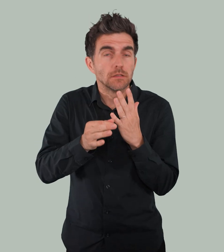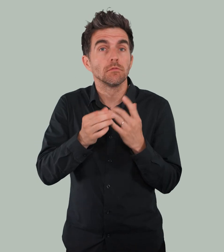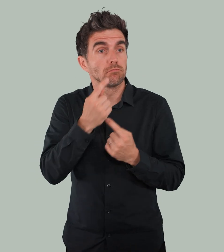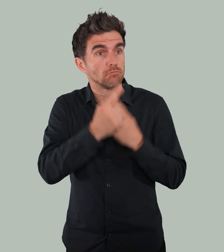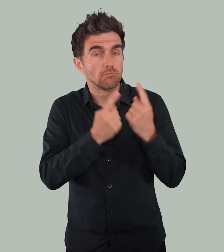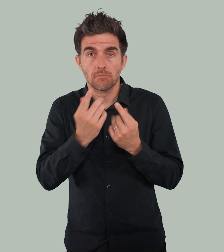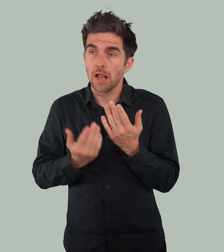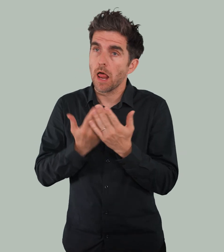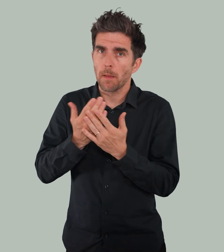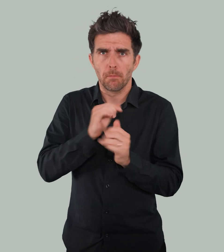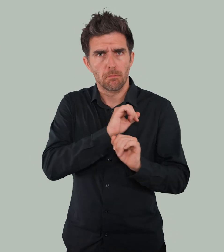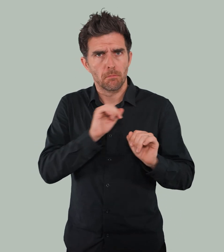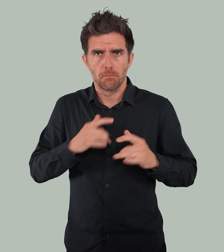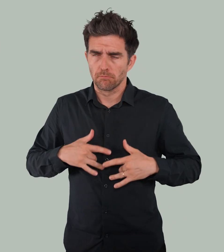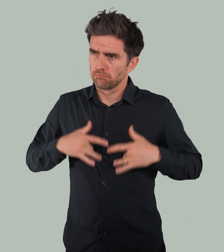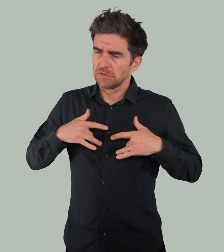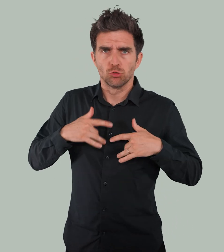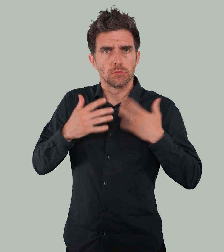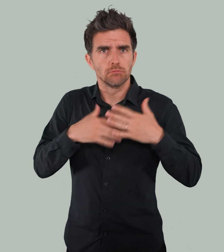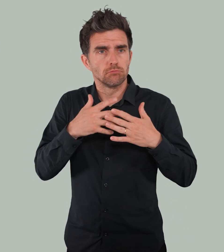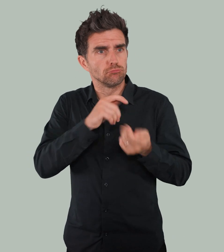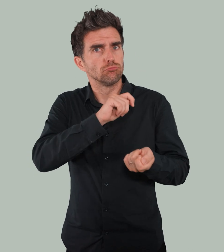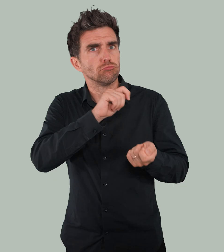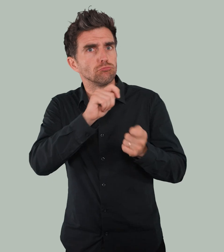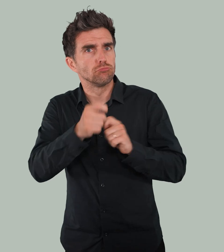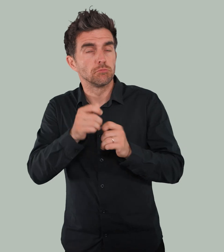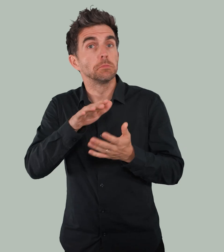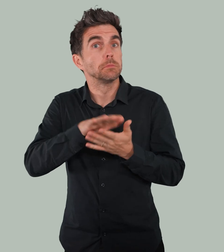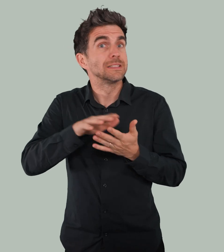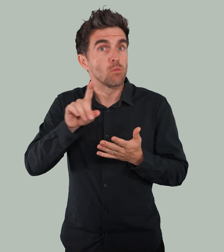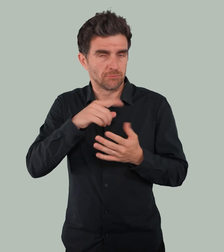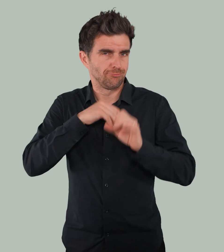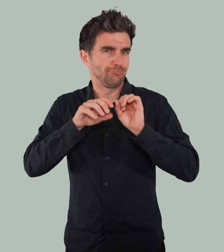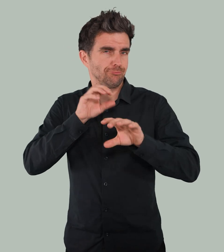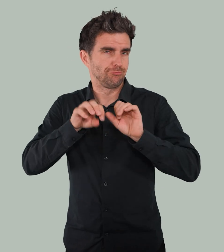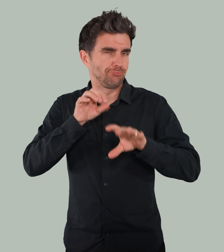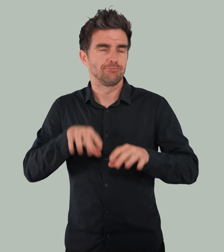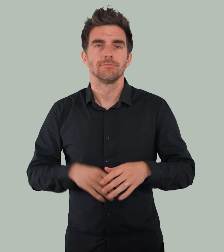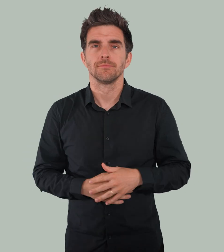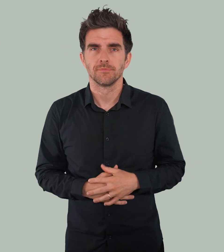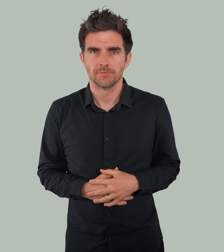and claimant experience has evolved shows: